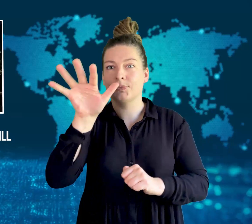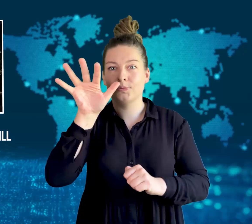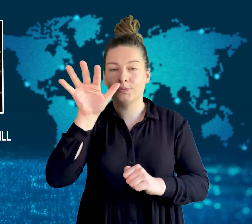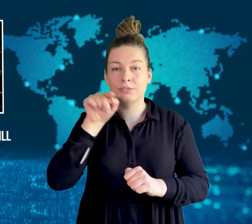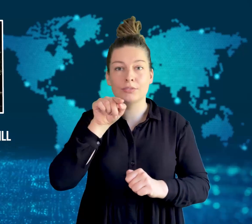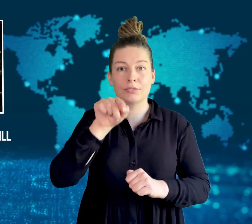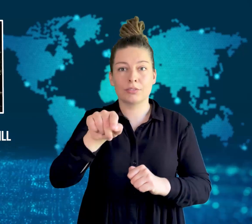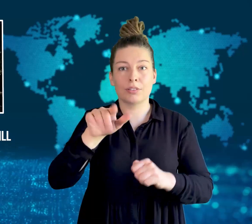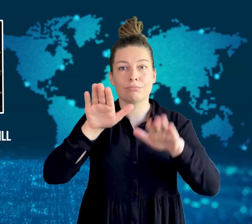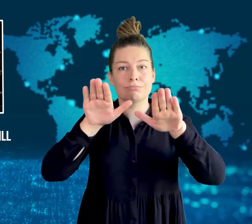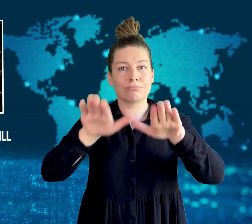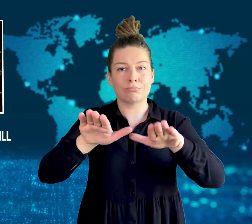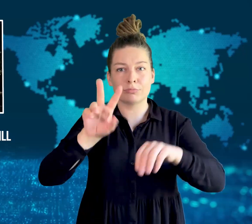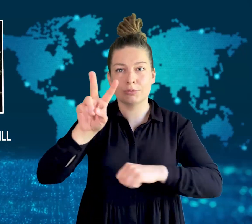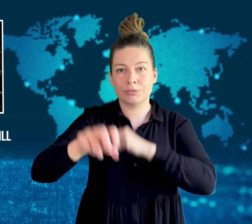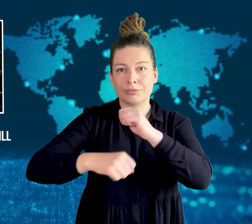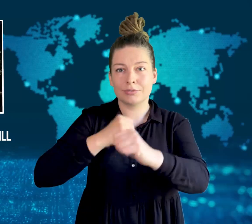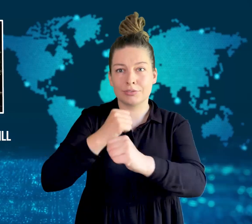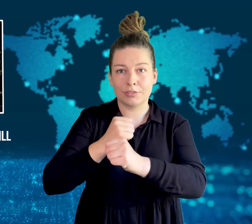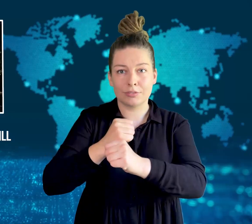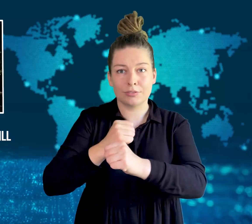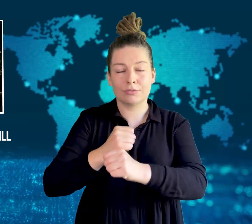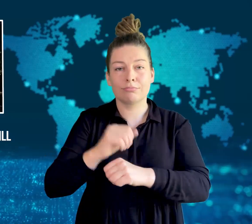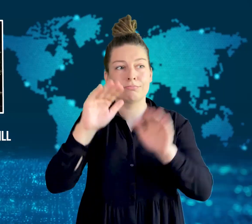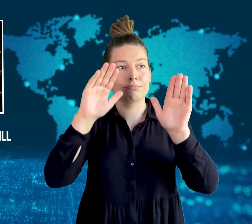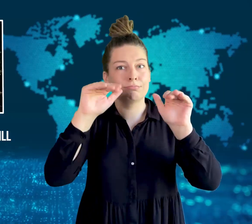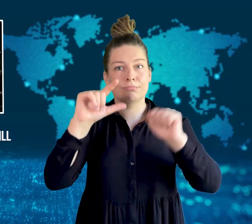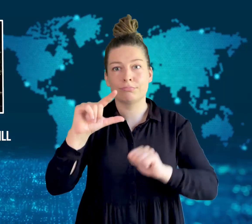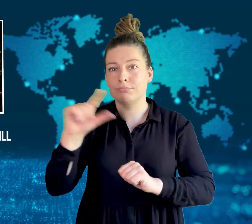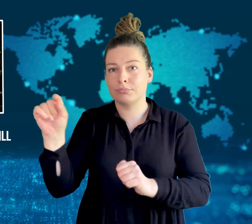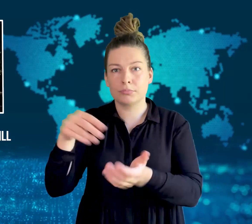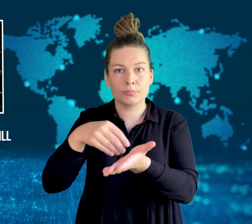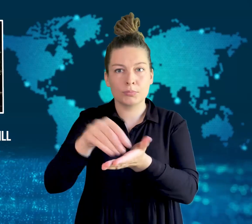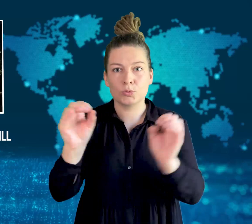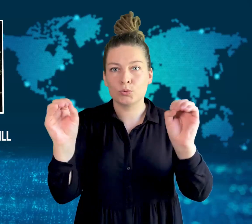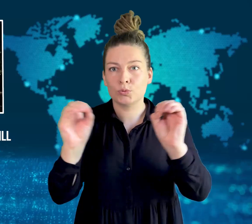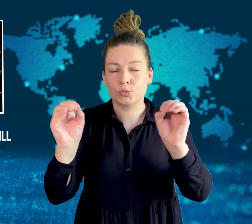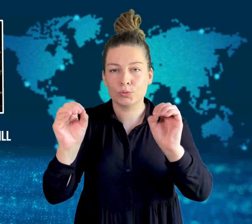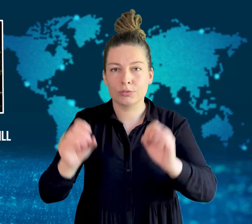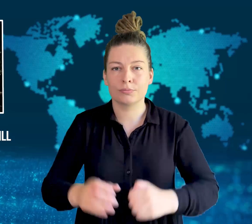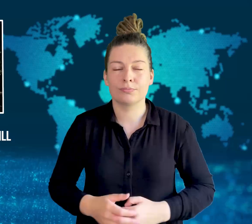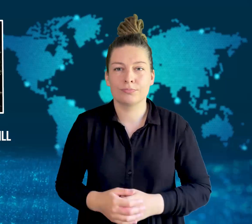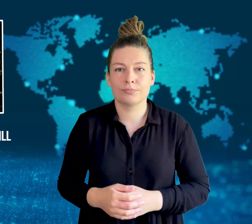for almost two years and left without paying. On May 30, 2019,